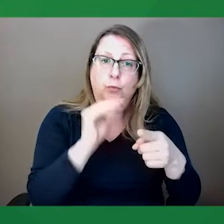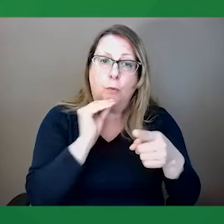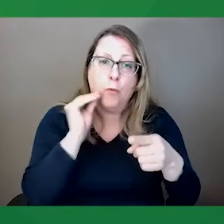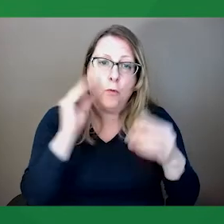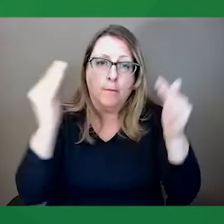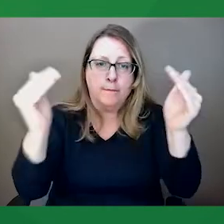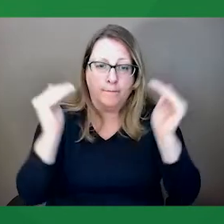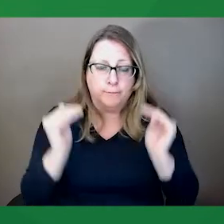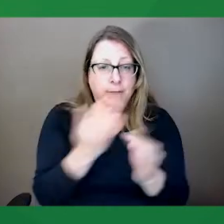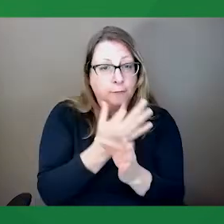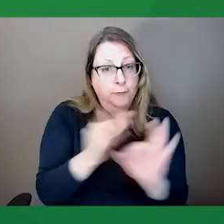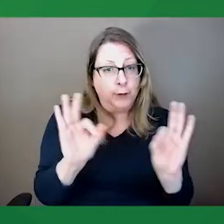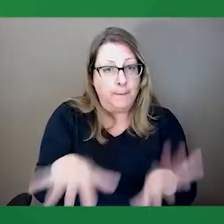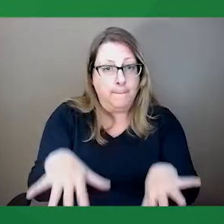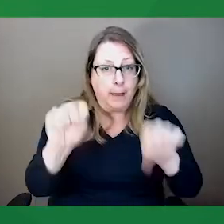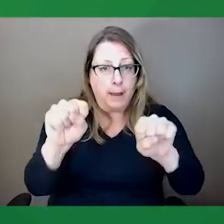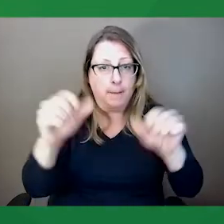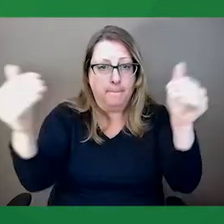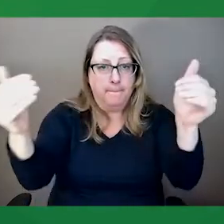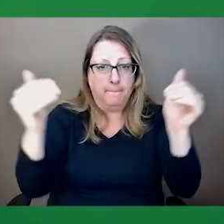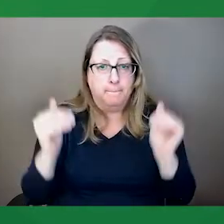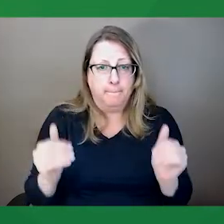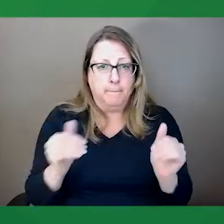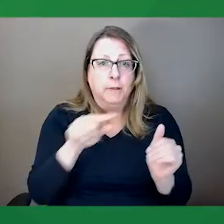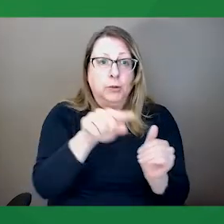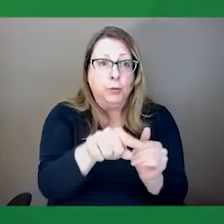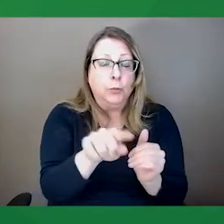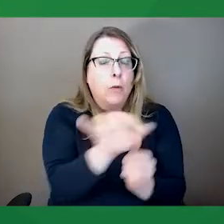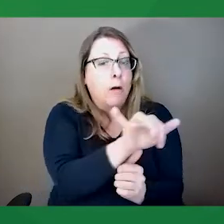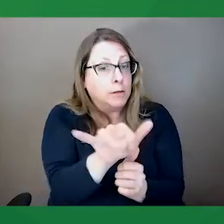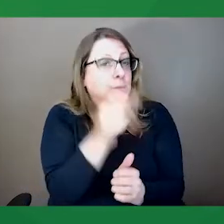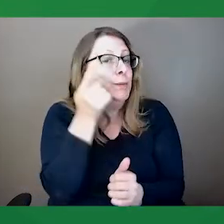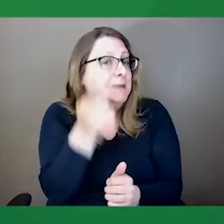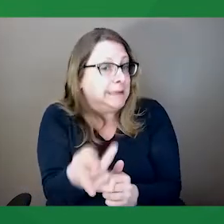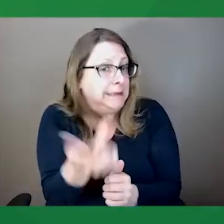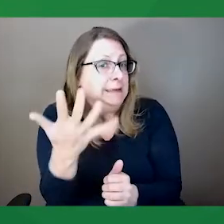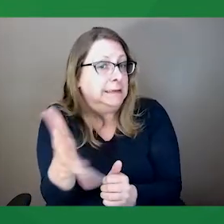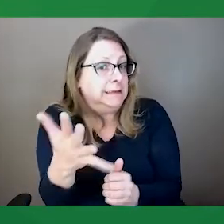product name, ship to home, free pick-up.